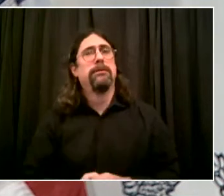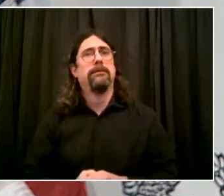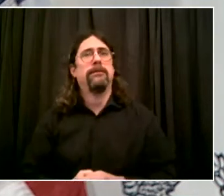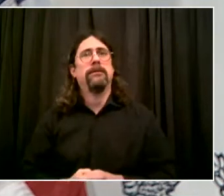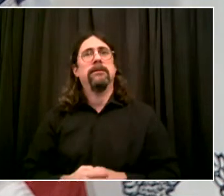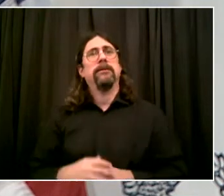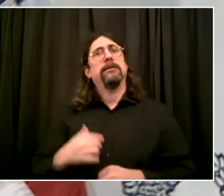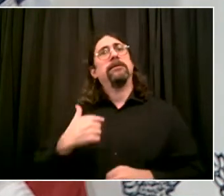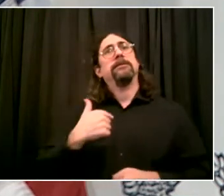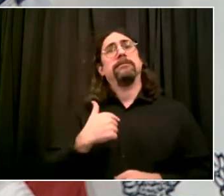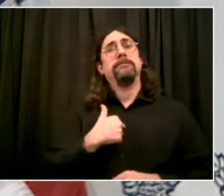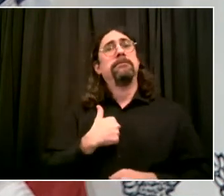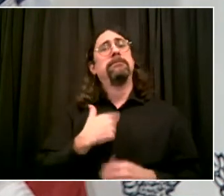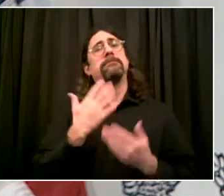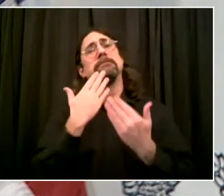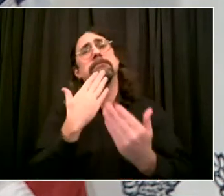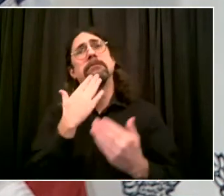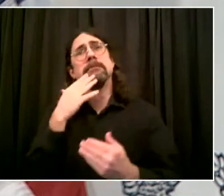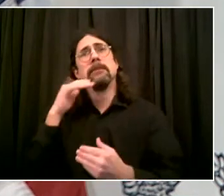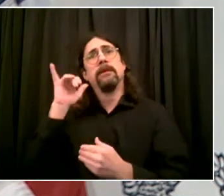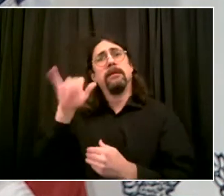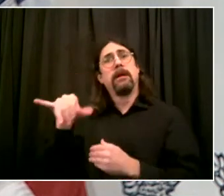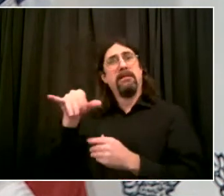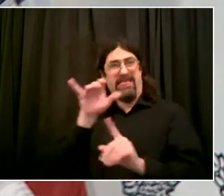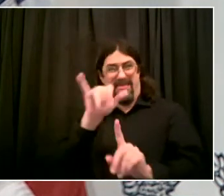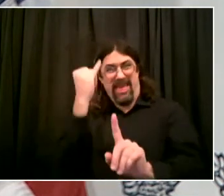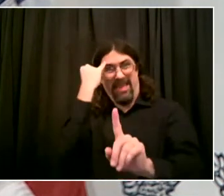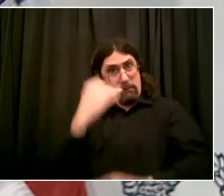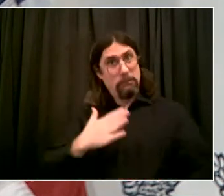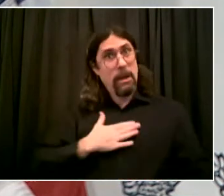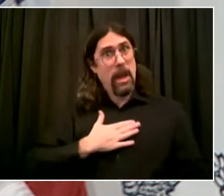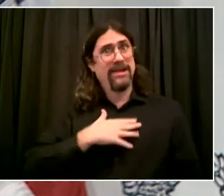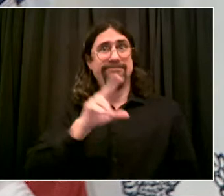GIVE CREDIT WHERE CREDIT IS DUE. THIS IDEA IS SOMETHING THAT I HAAHEVE ARD